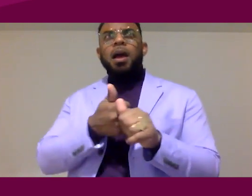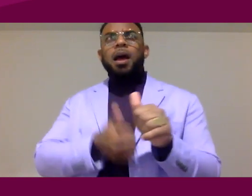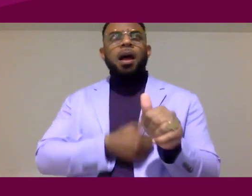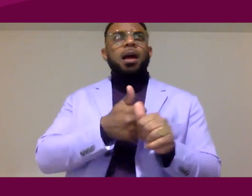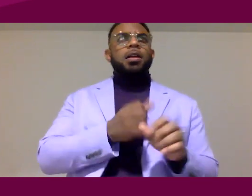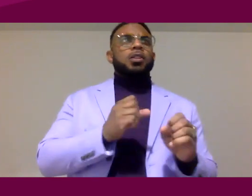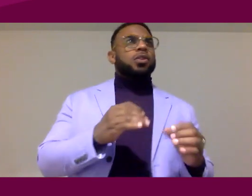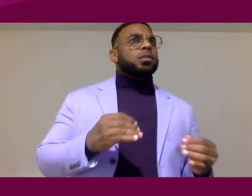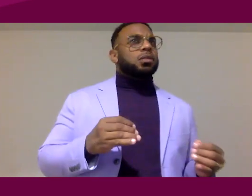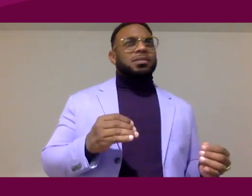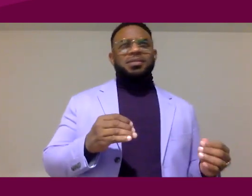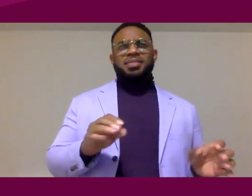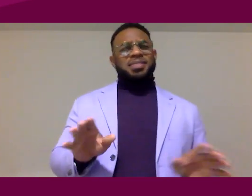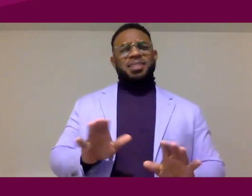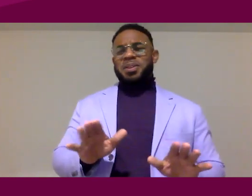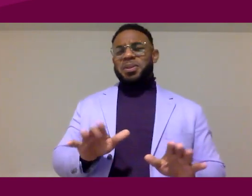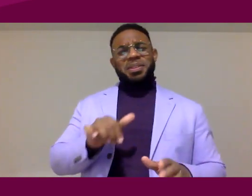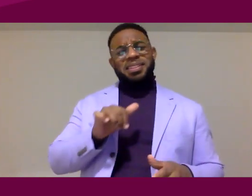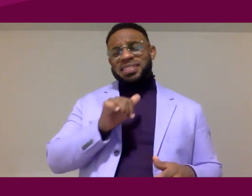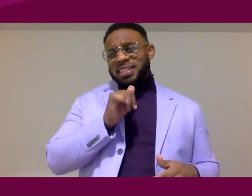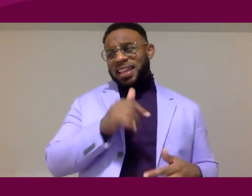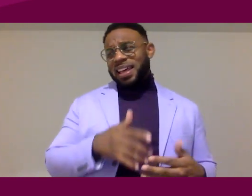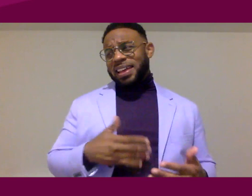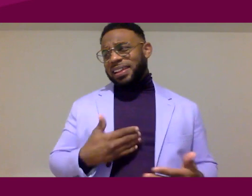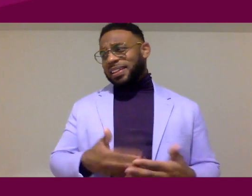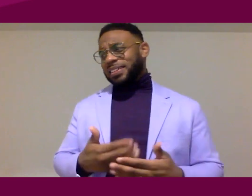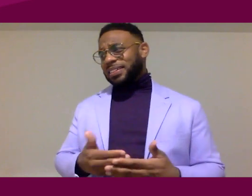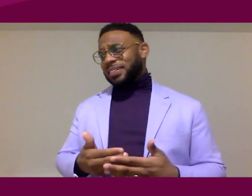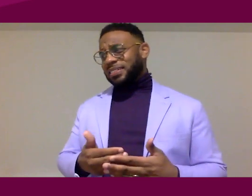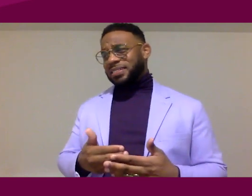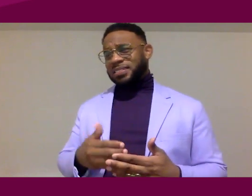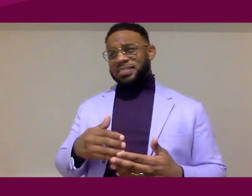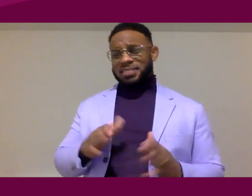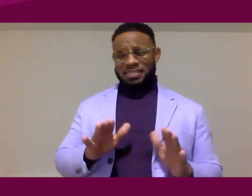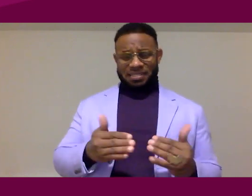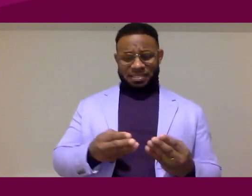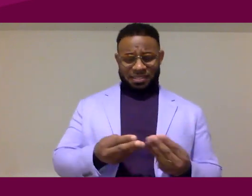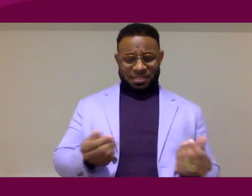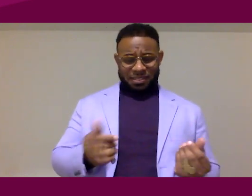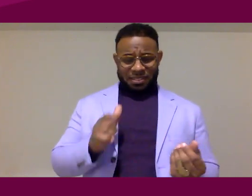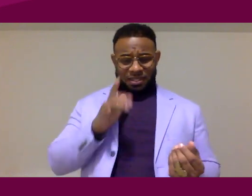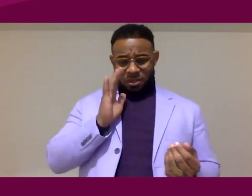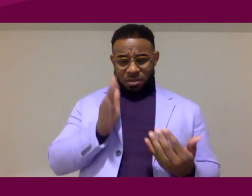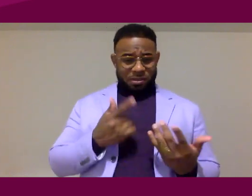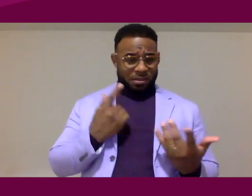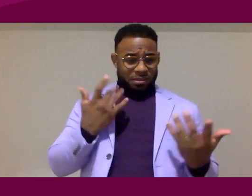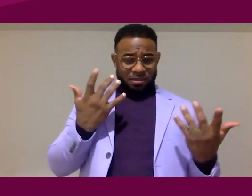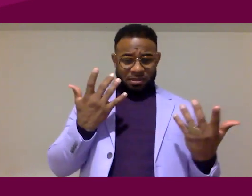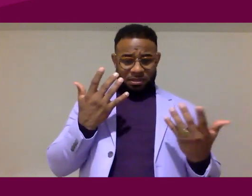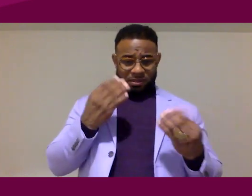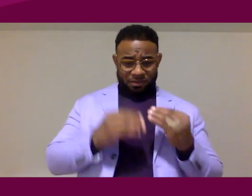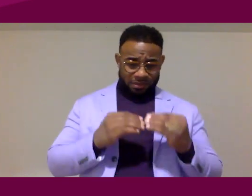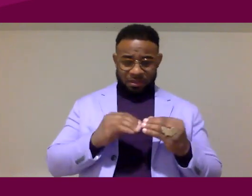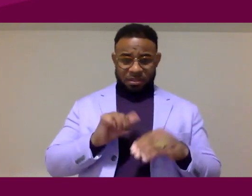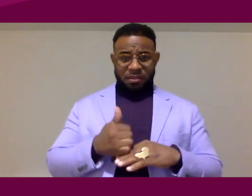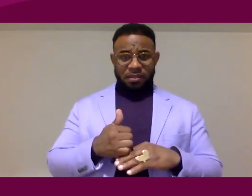And so no, there's not a packaged solution that will just fix it.